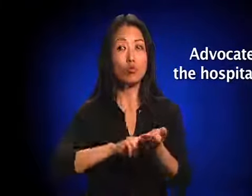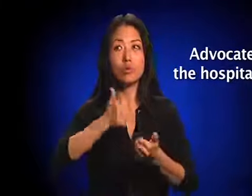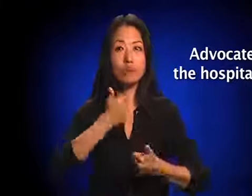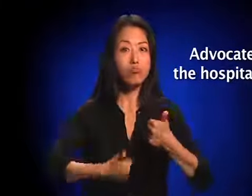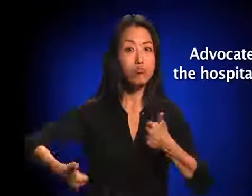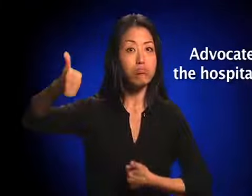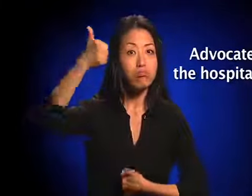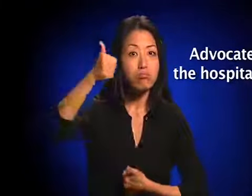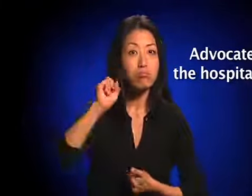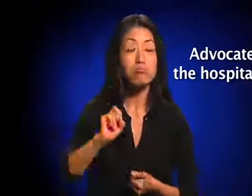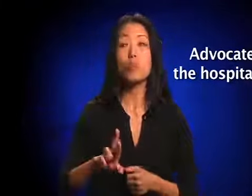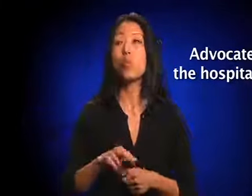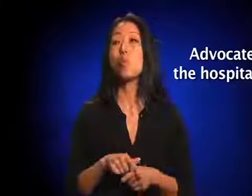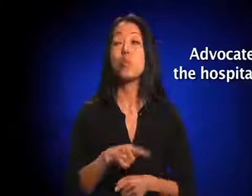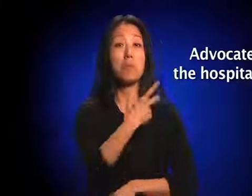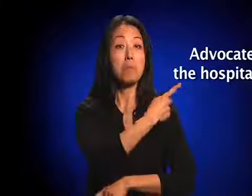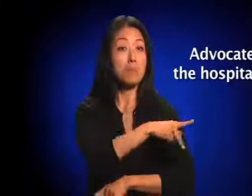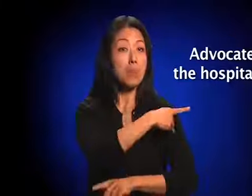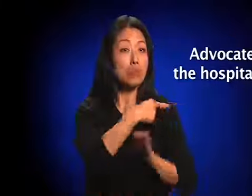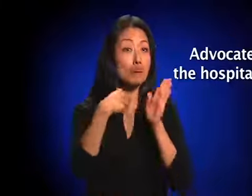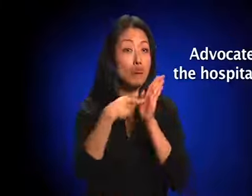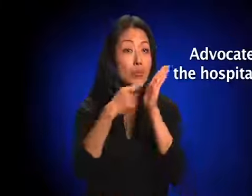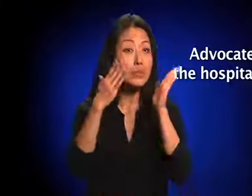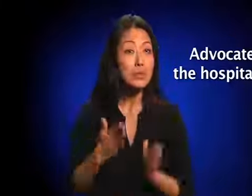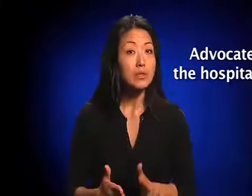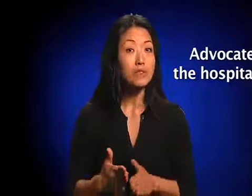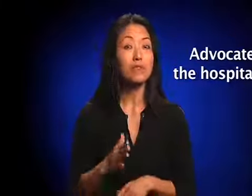such as a head nurse or patient representative or patient advocate